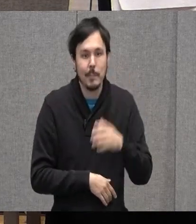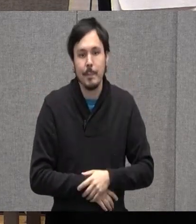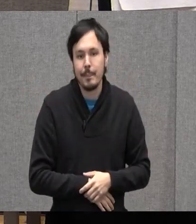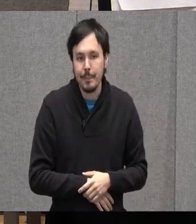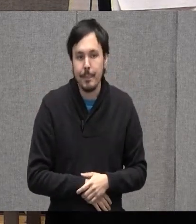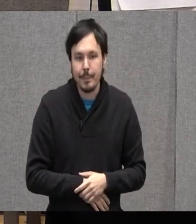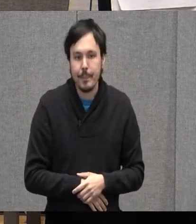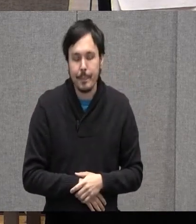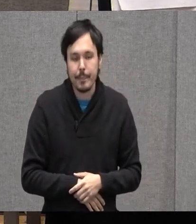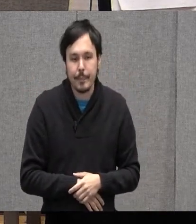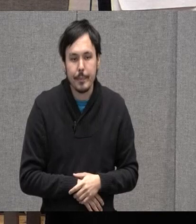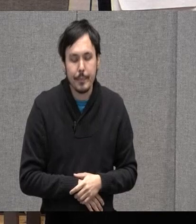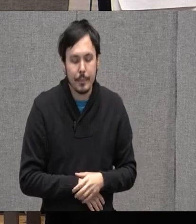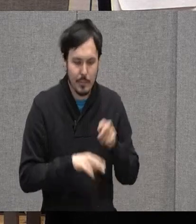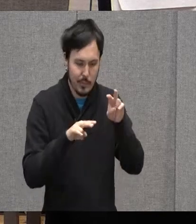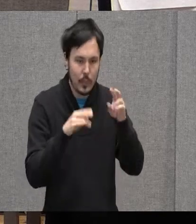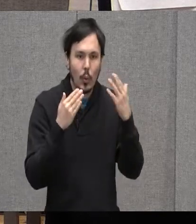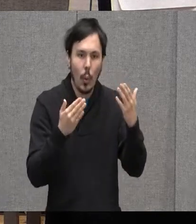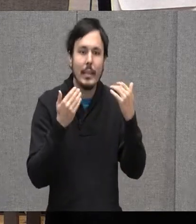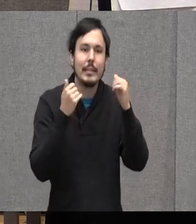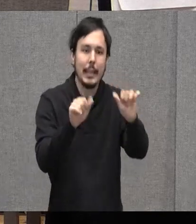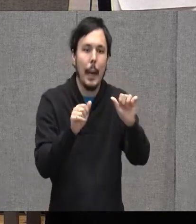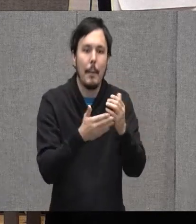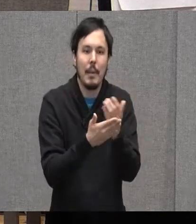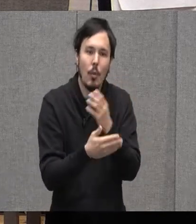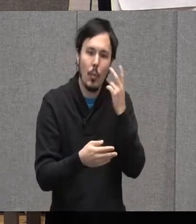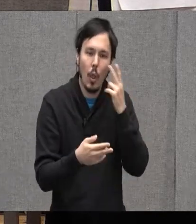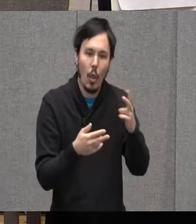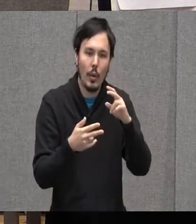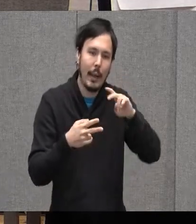So let's go ahead and attempt that before we look at the rest.